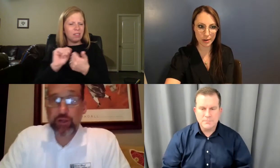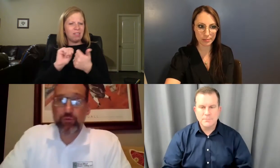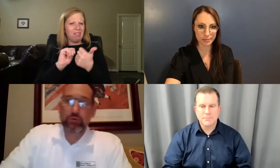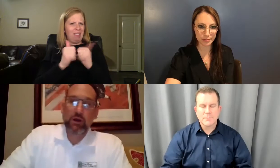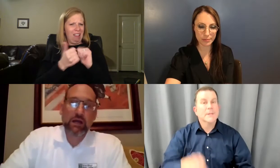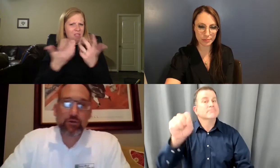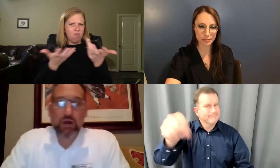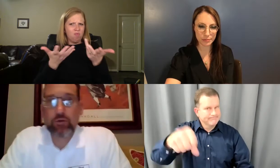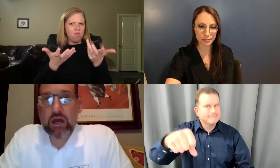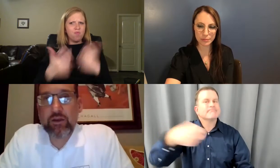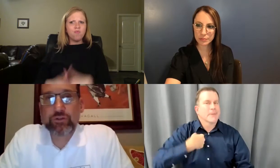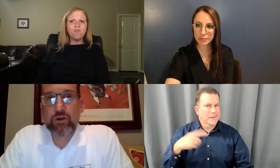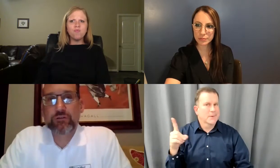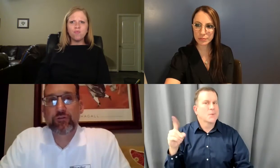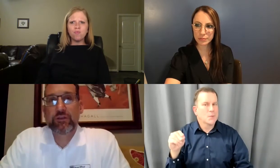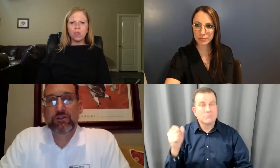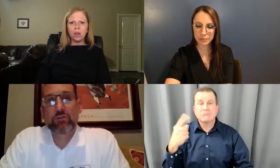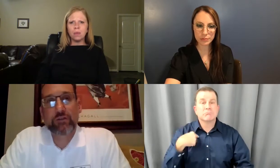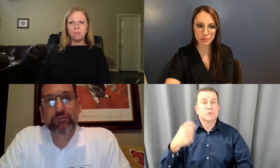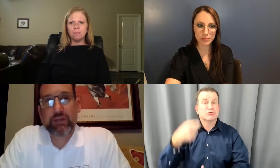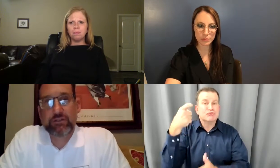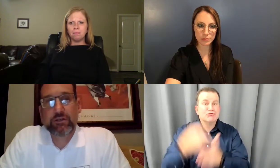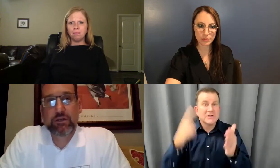I do, I do. I don't charge for the initial consultation